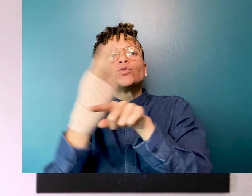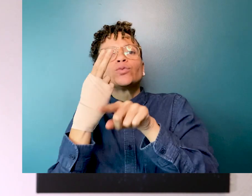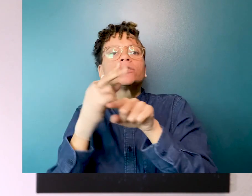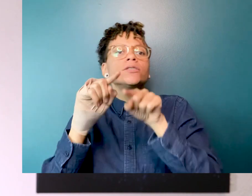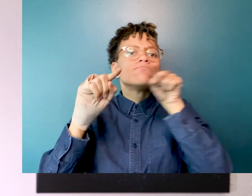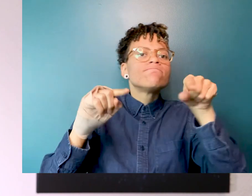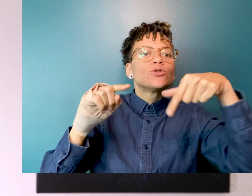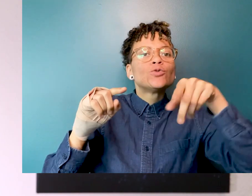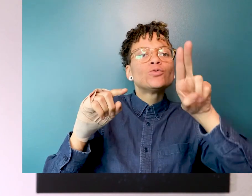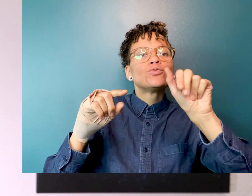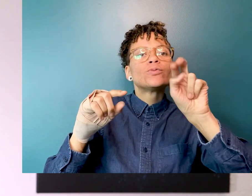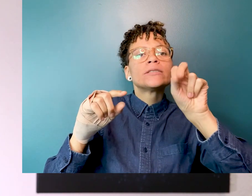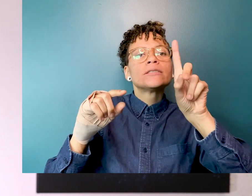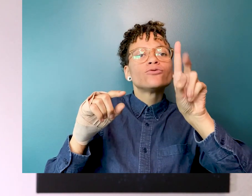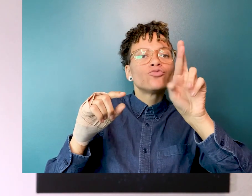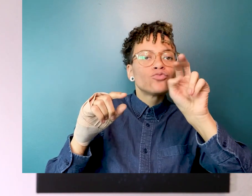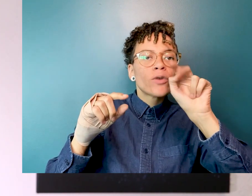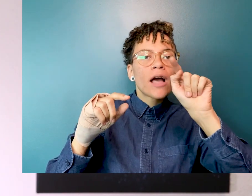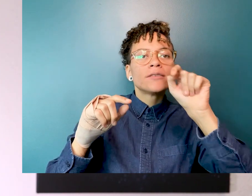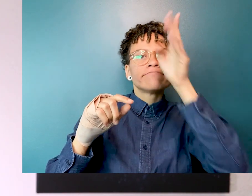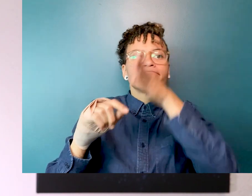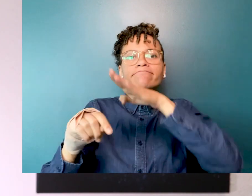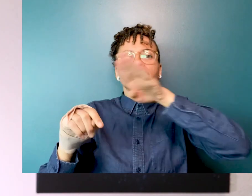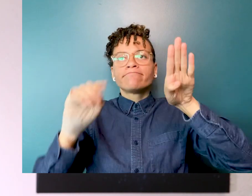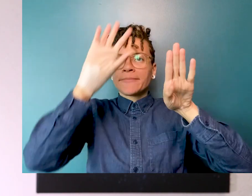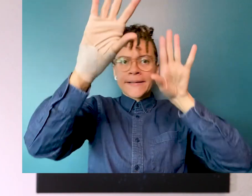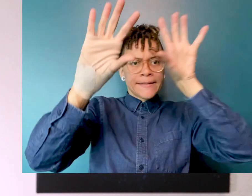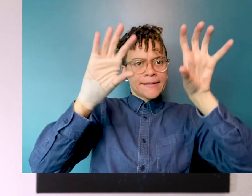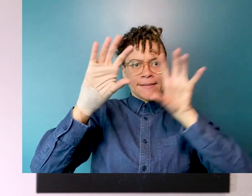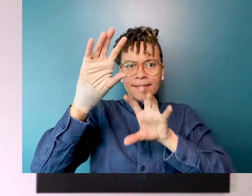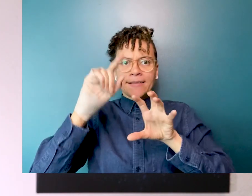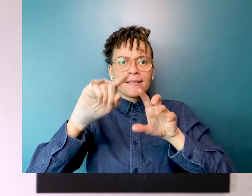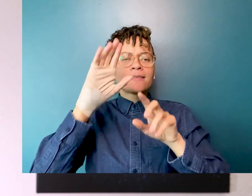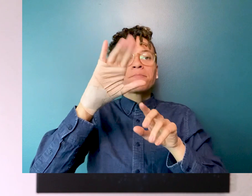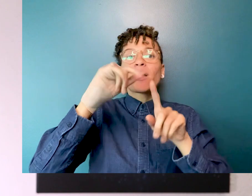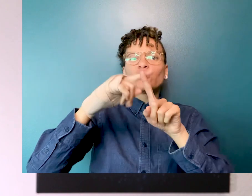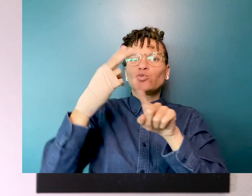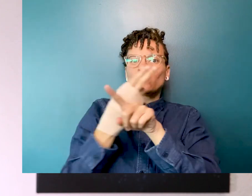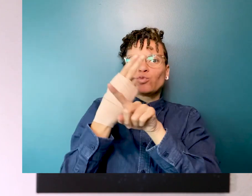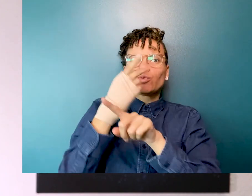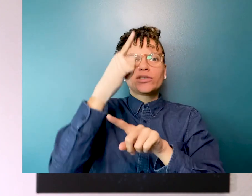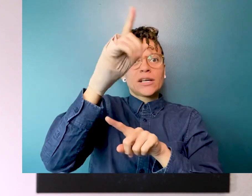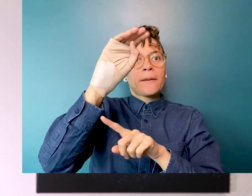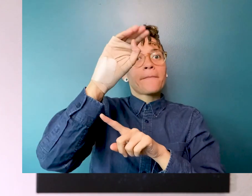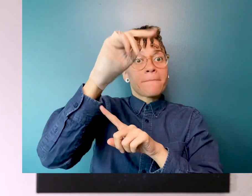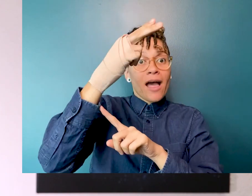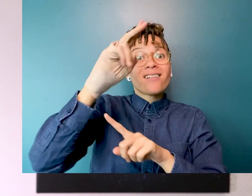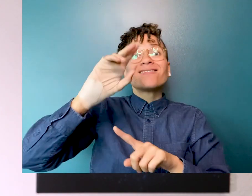sort of hybrid approach between the whole sign approach and the other systems of quadrant